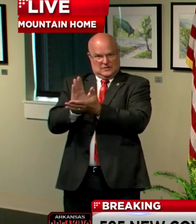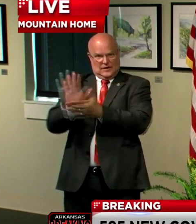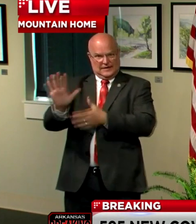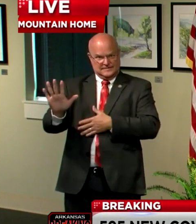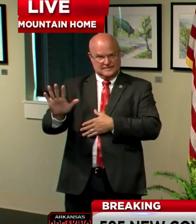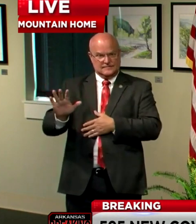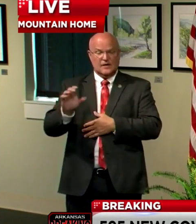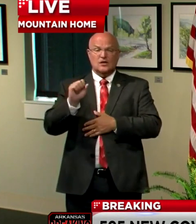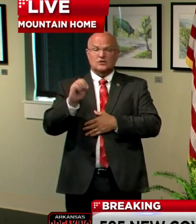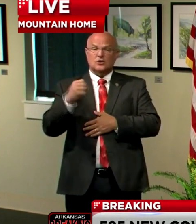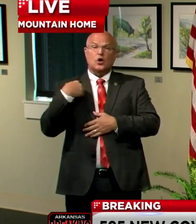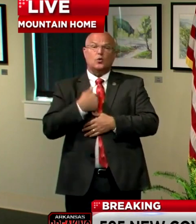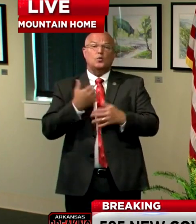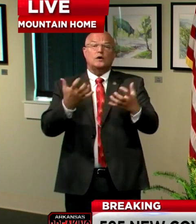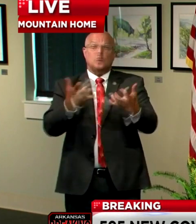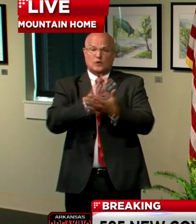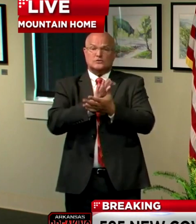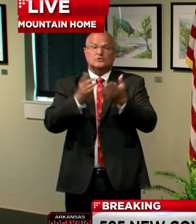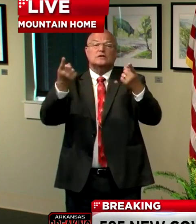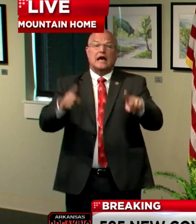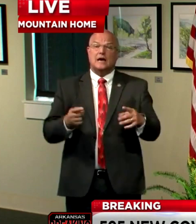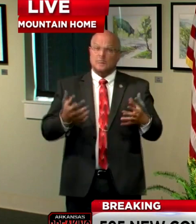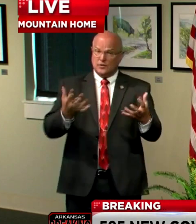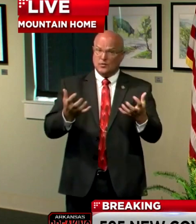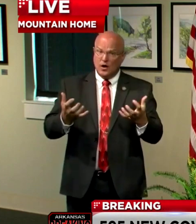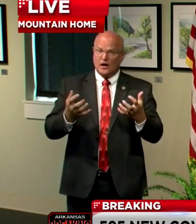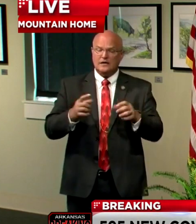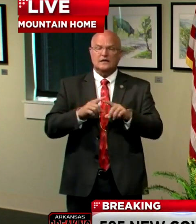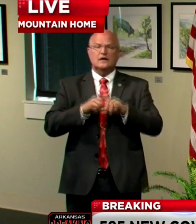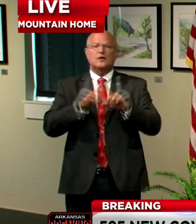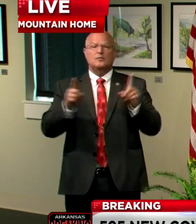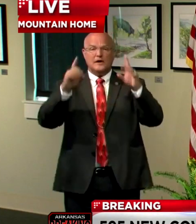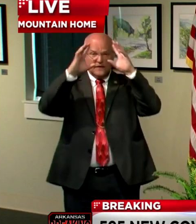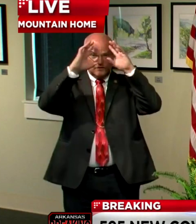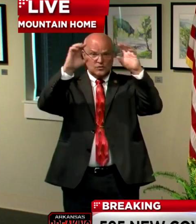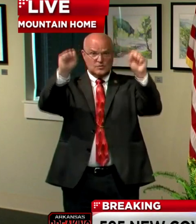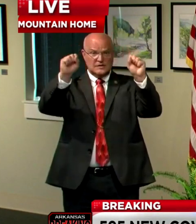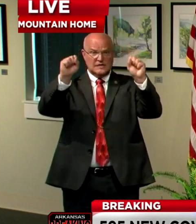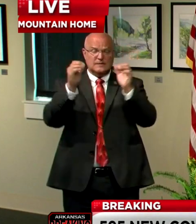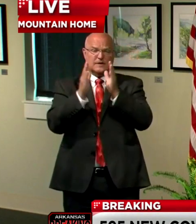FLEXIBILITY FOR THE SCHOOLS. OBVIOUSLY THE SUPERINTENDENT AND THE SCHOOL BOARD HAS THAT FLEXIBILITY.